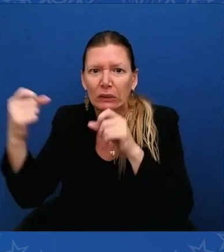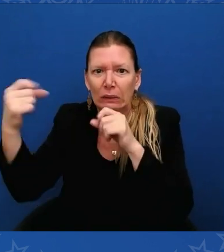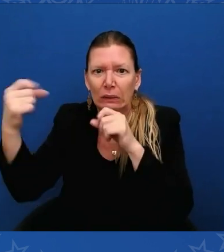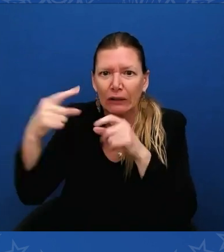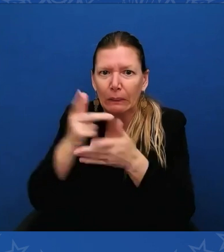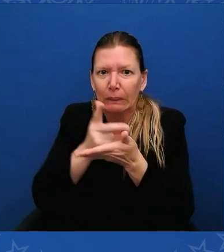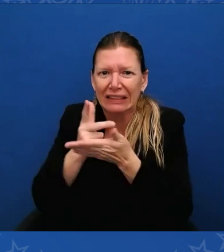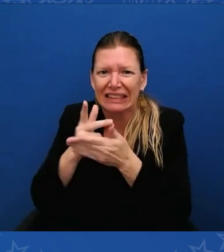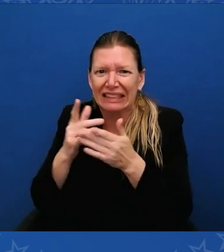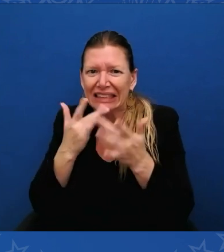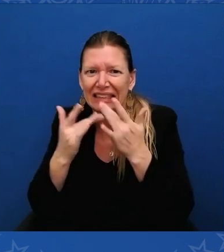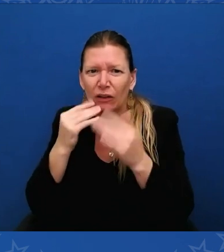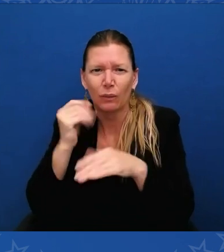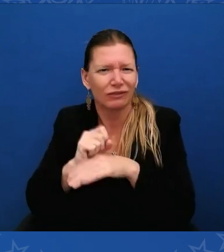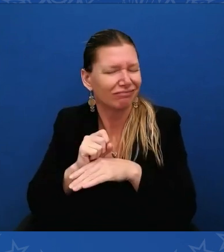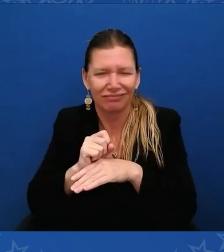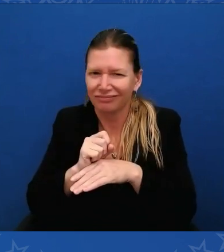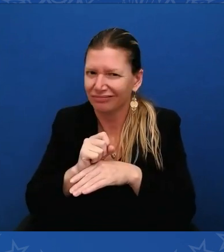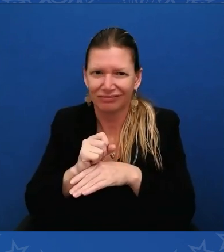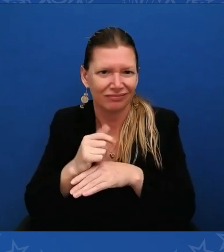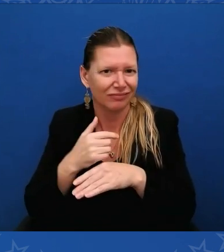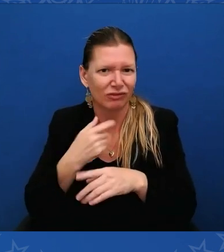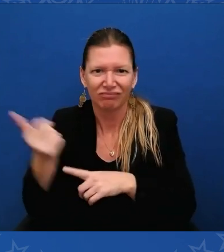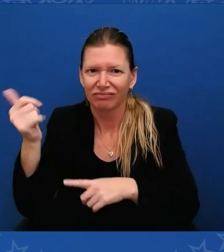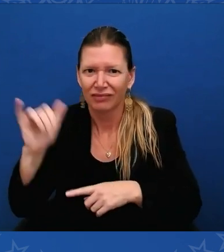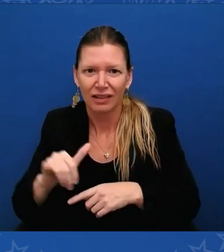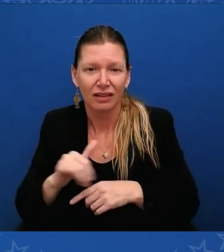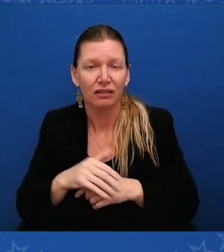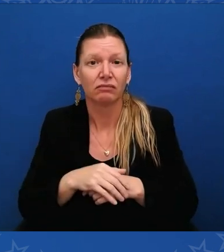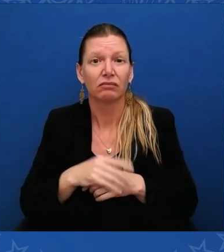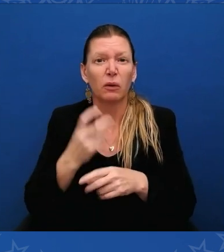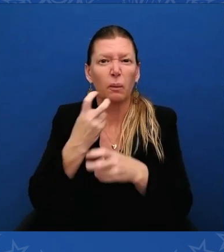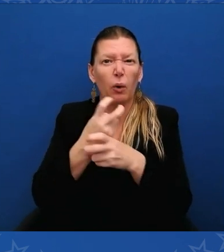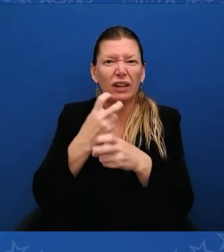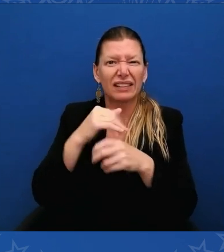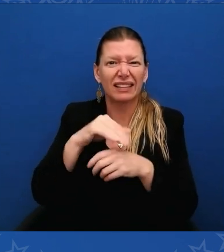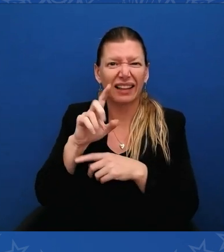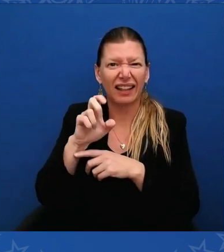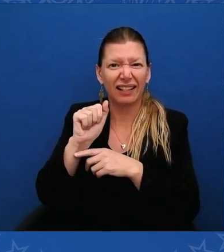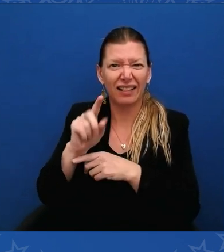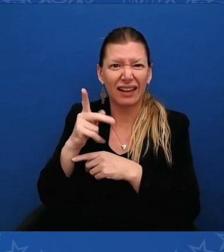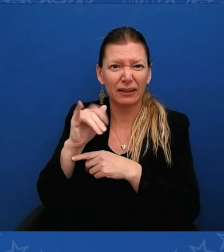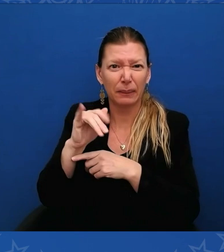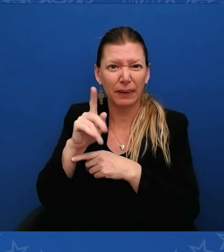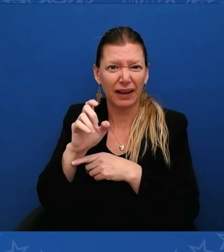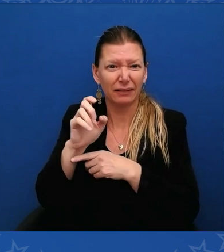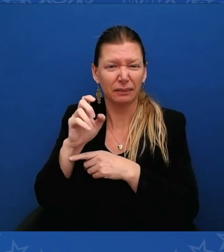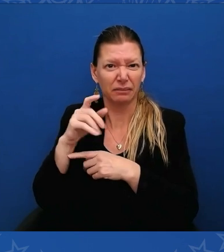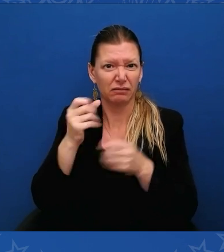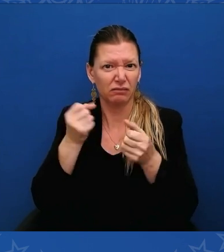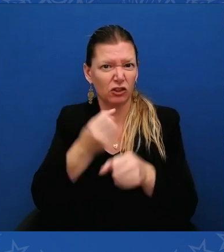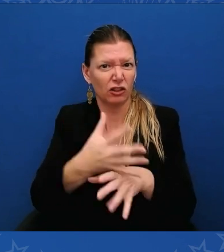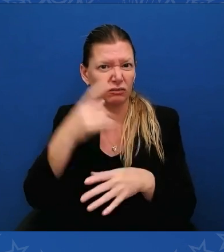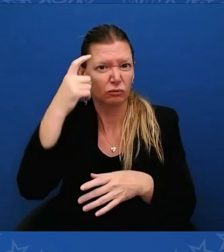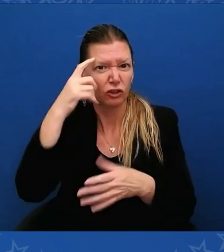We're making the most significant investment in climate ever, including the most significant investment in climate justice ever.